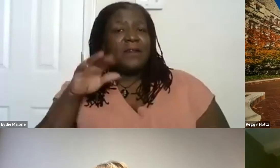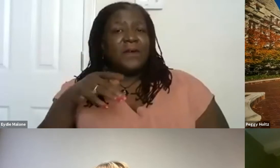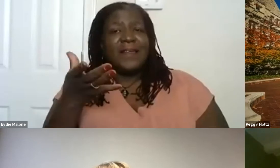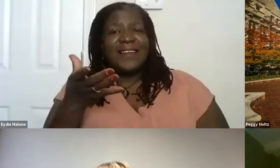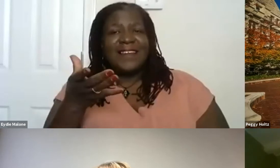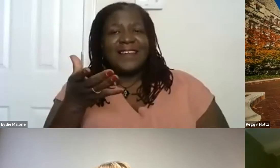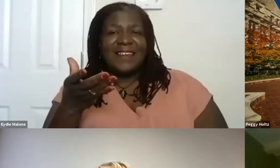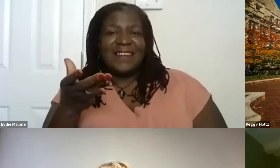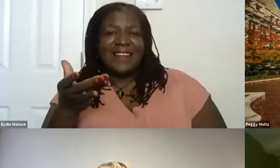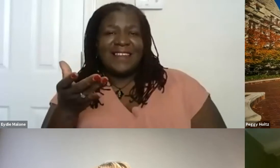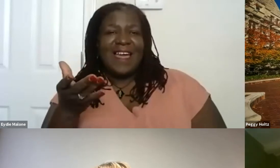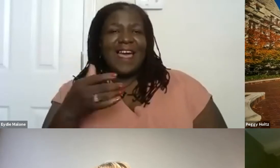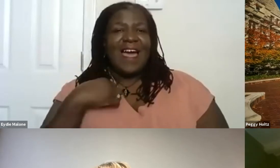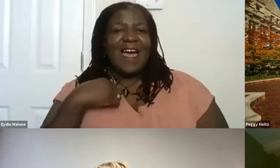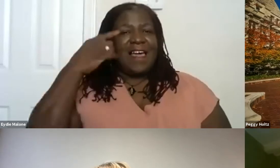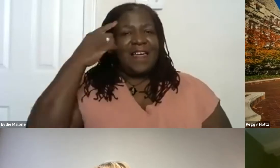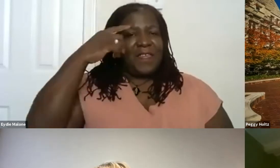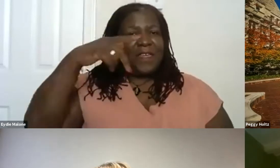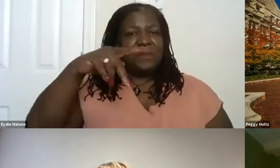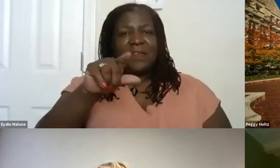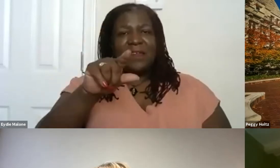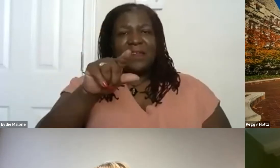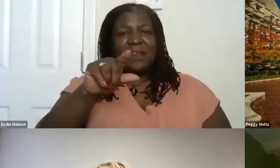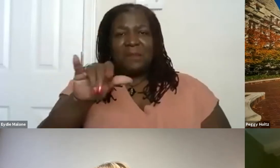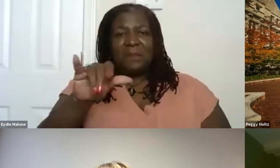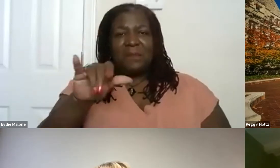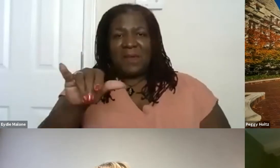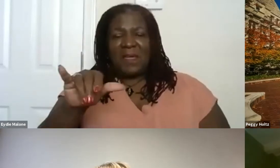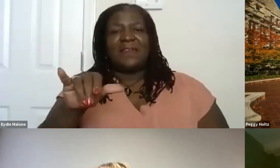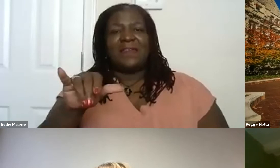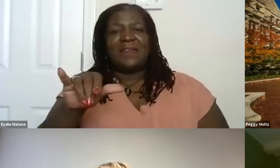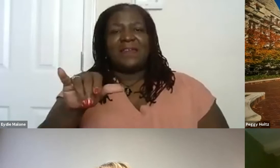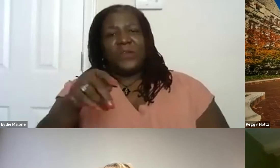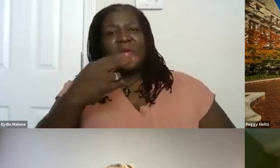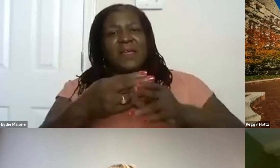I think you mentioned, I mean guardianship. That is another really great not great but